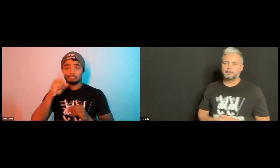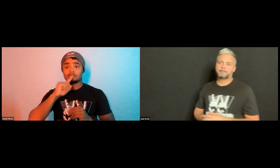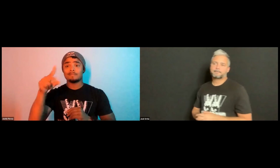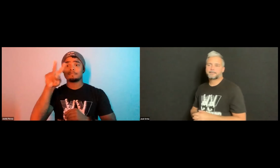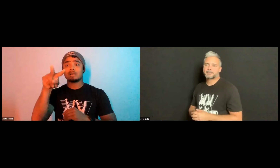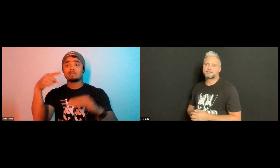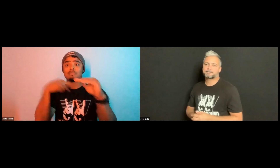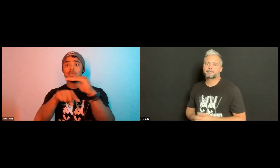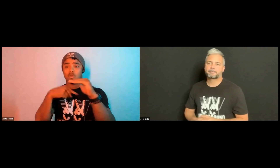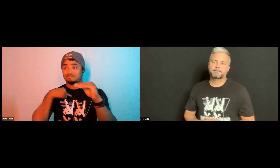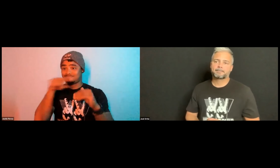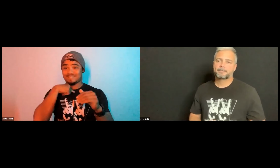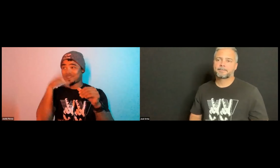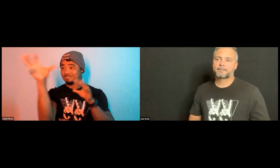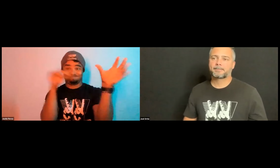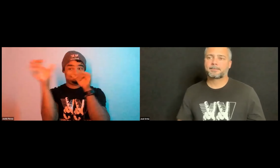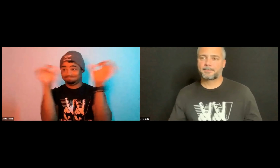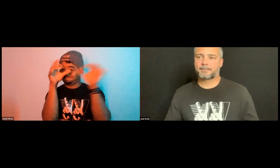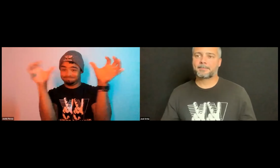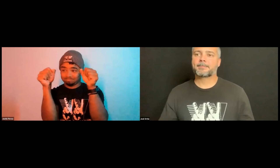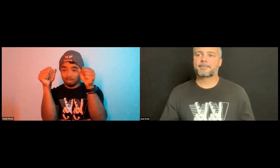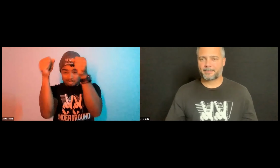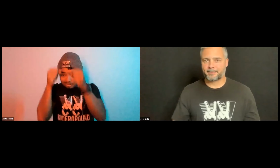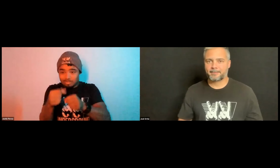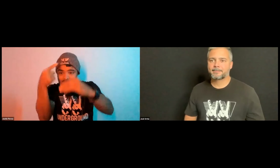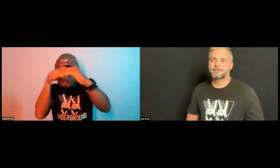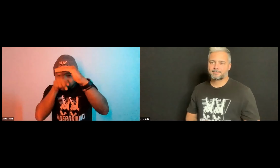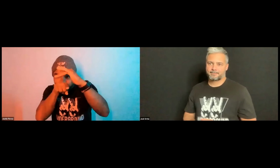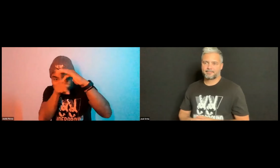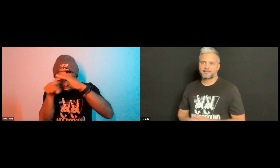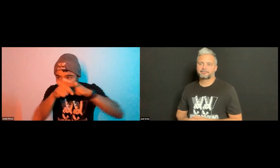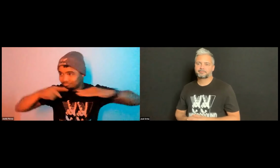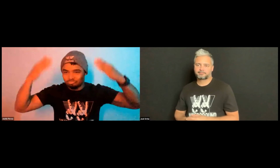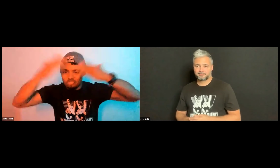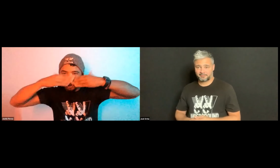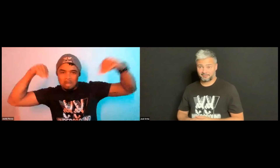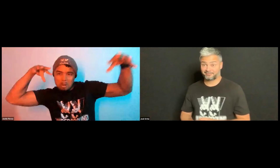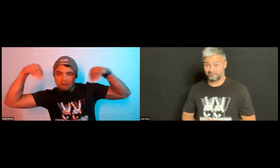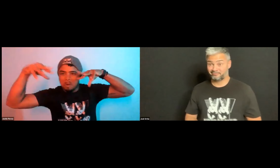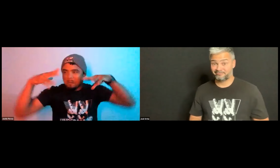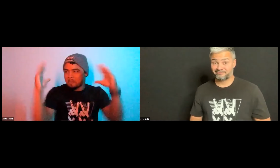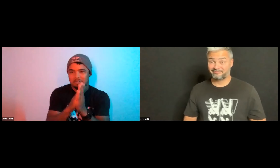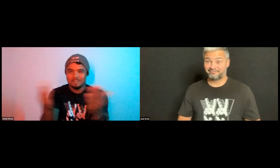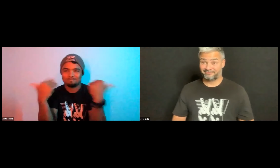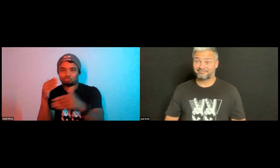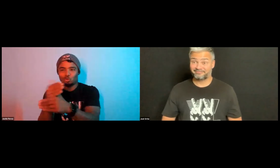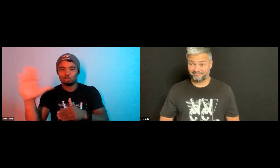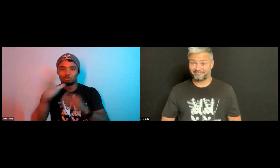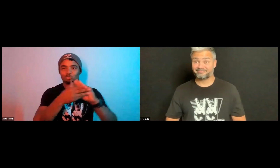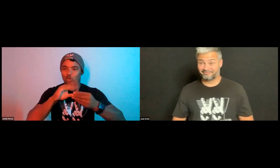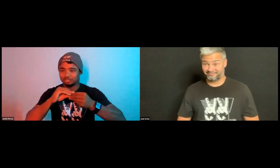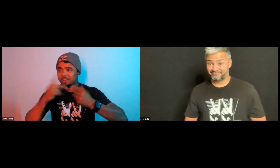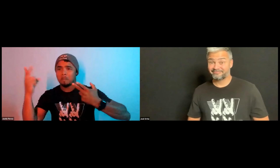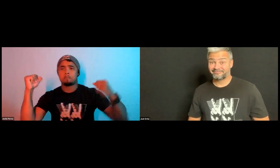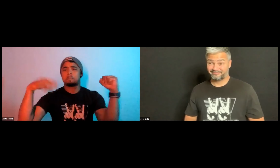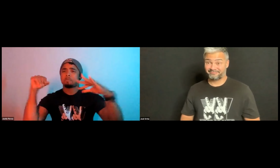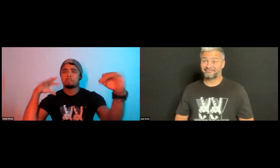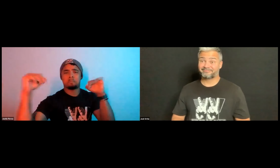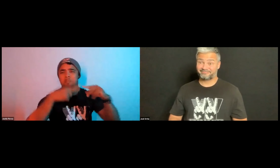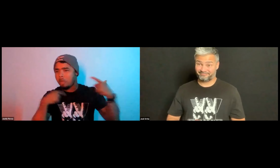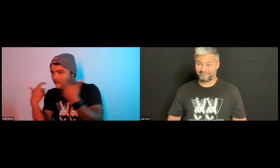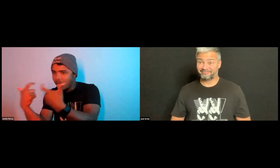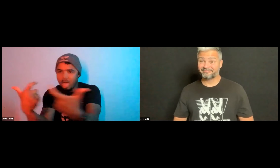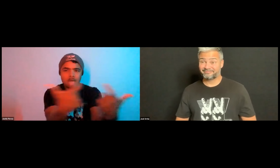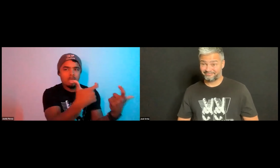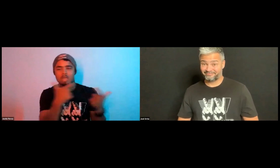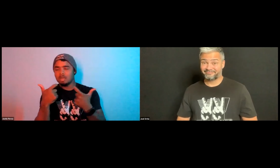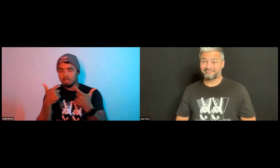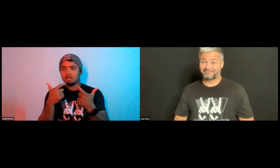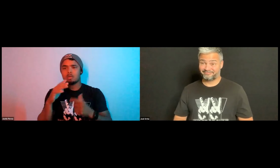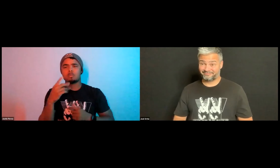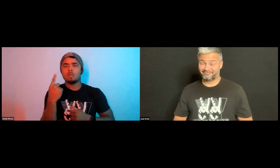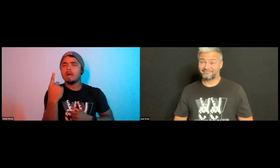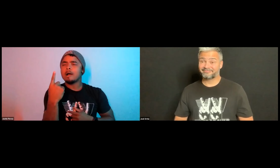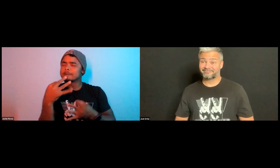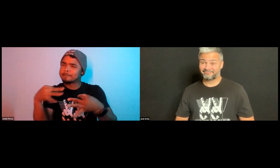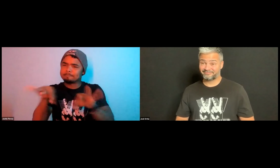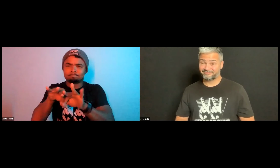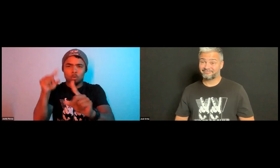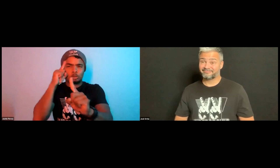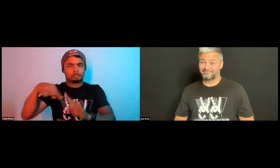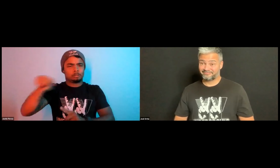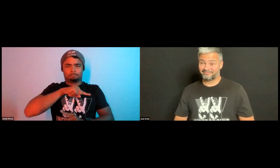Yes, I'd like to add about Visual Vernacular ... Visual Vernacular Underground, the stories, and how fast we can throw things out there.